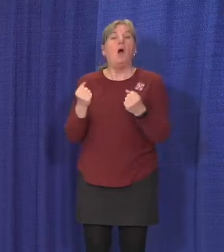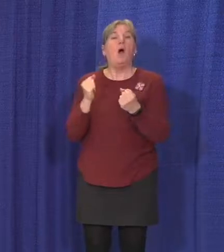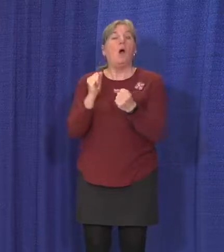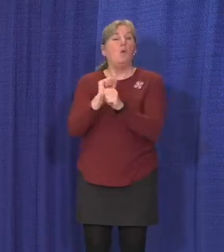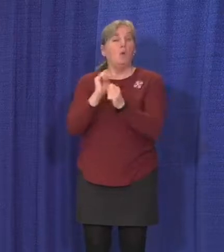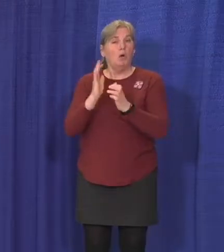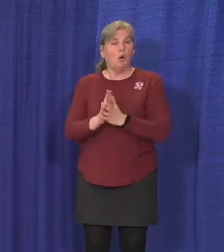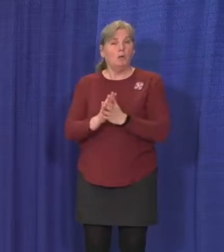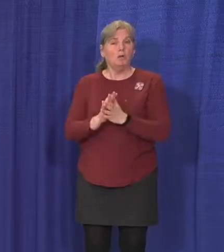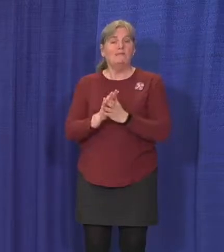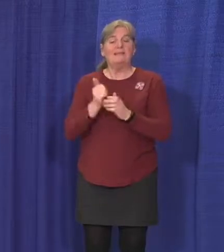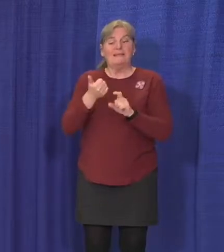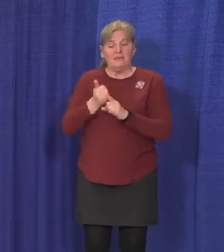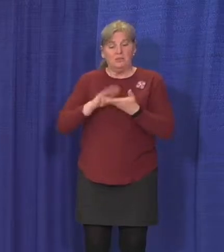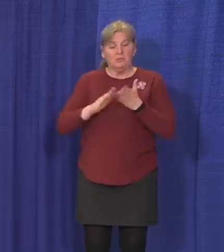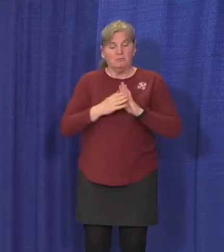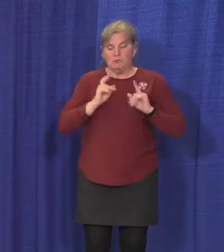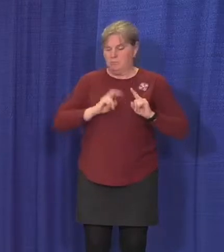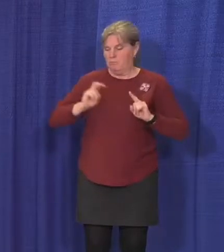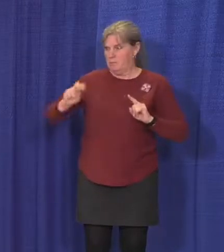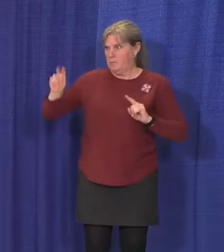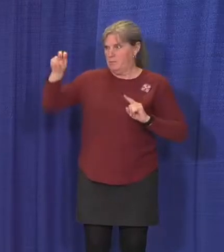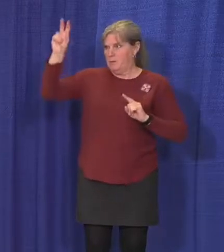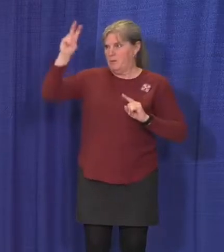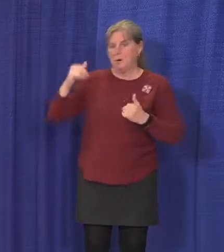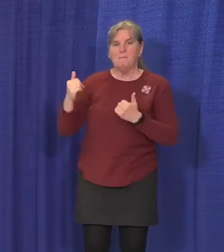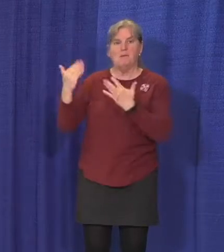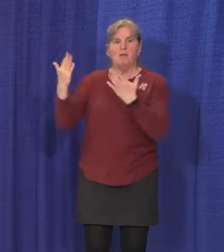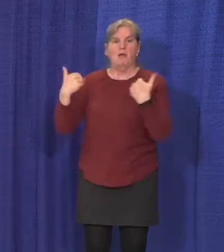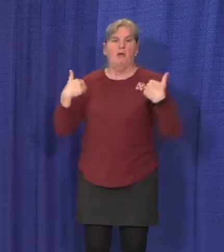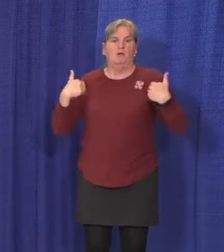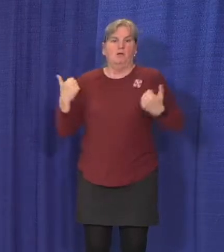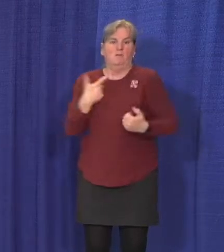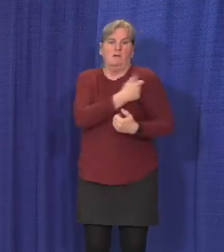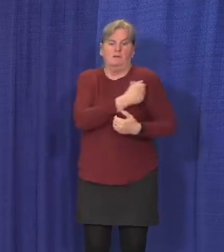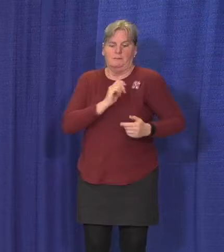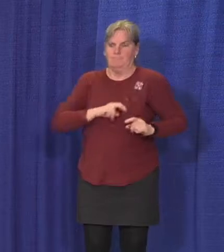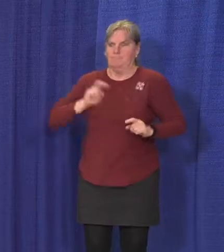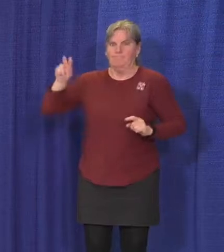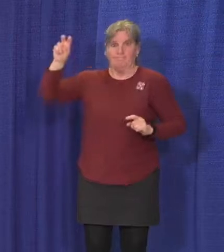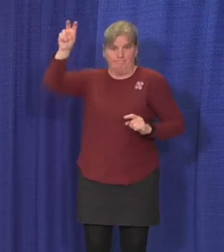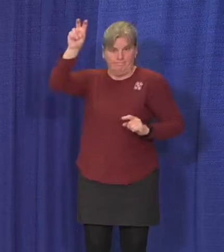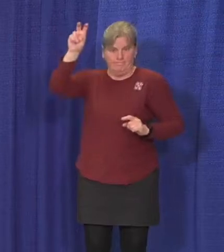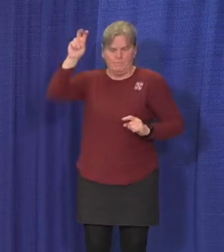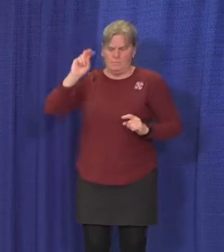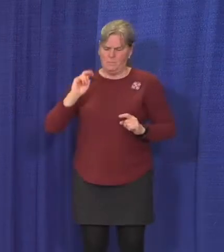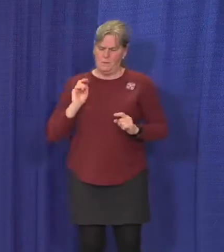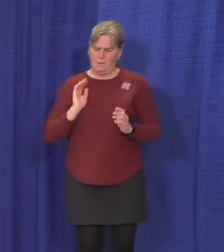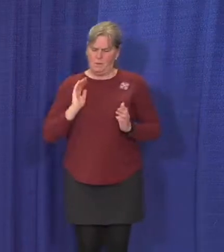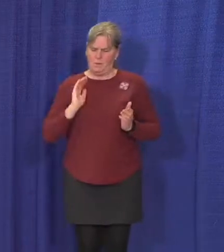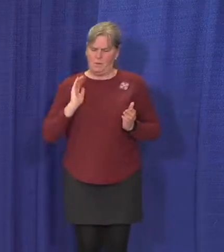will be visiting nearly every Yukon community to host a youth vaccine clinic.